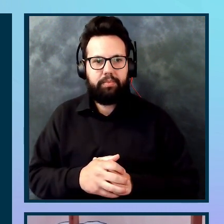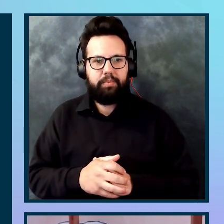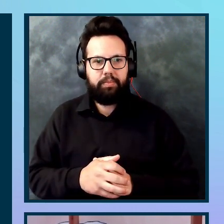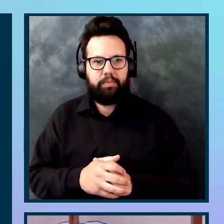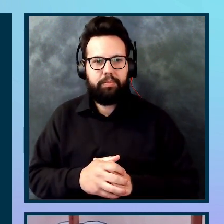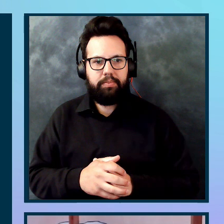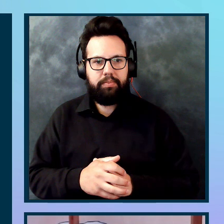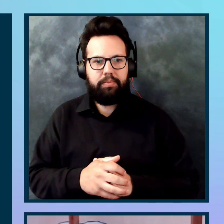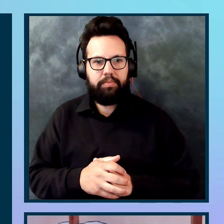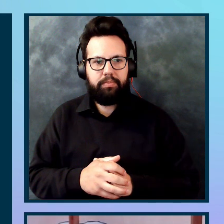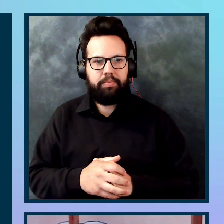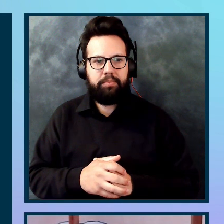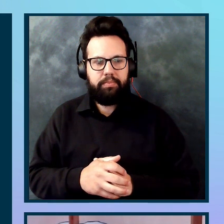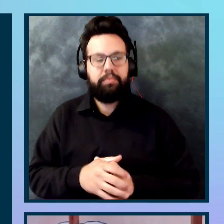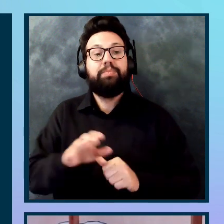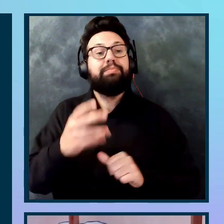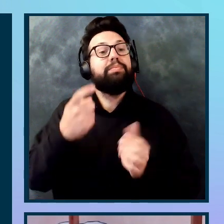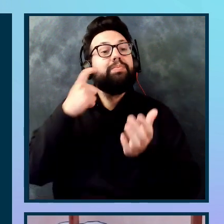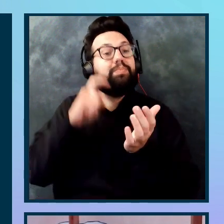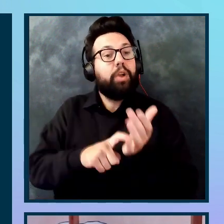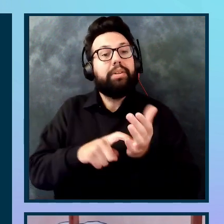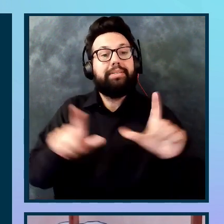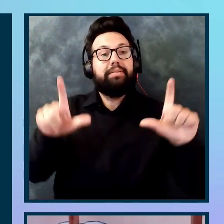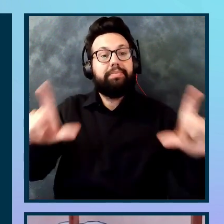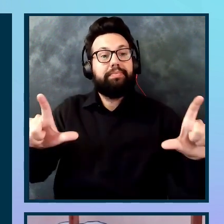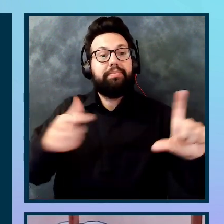that is something known as the Gherkin format.